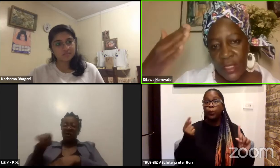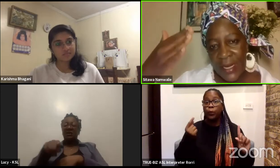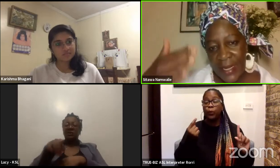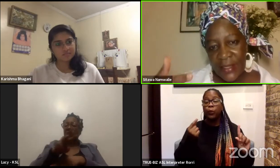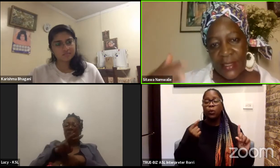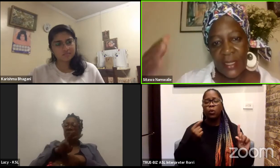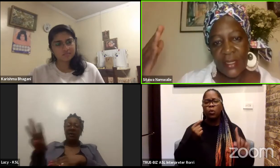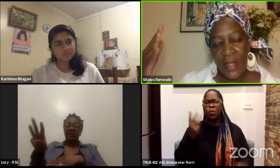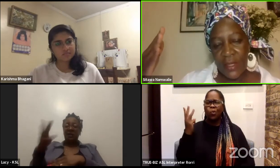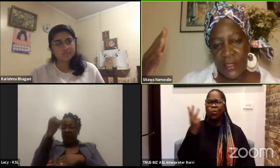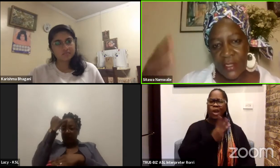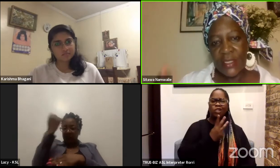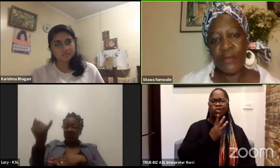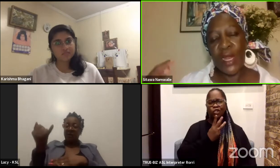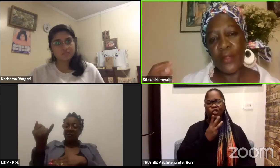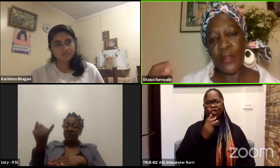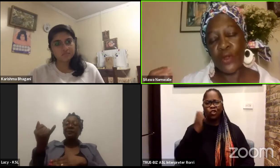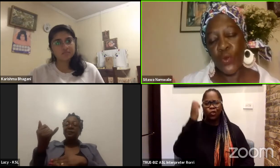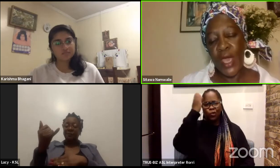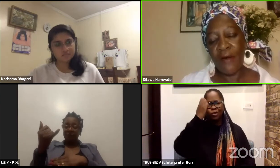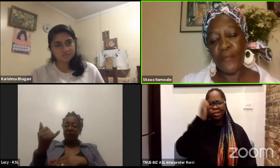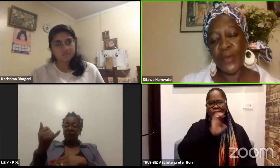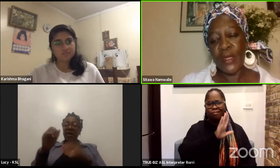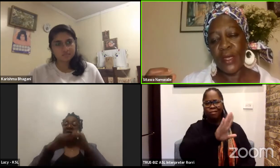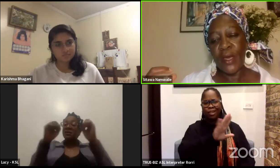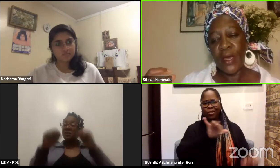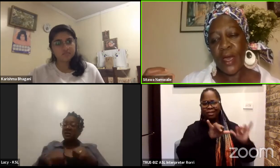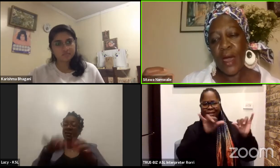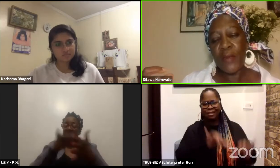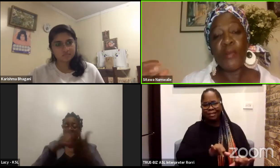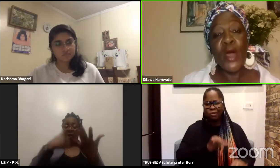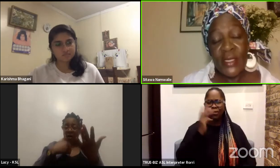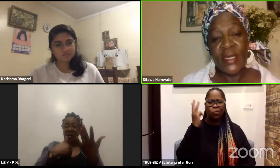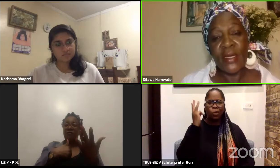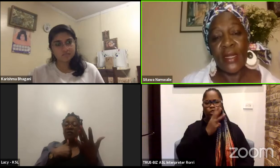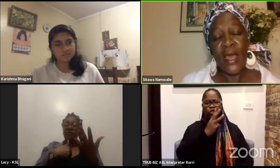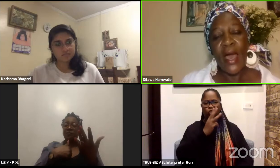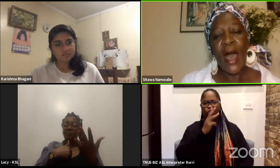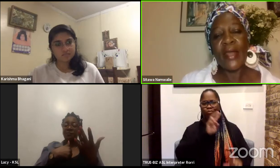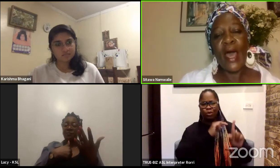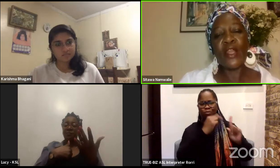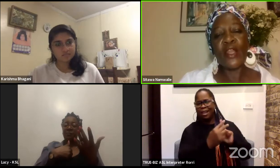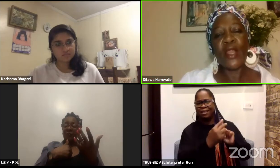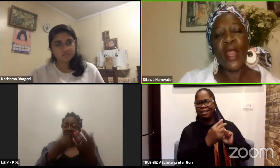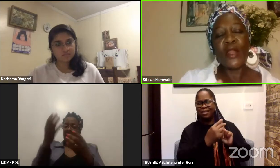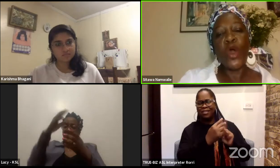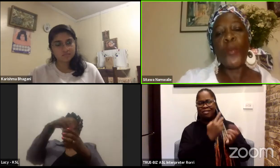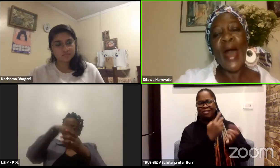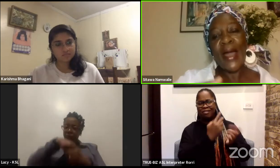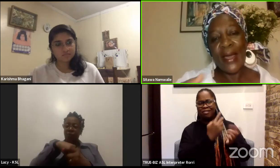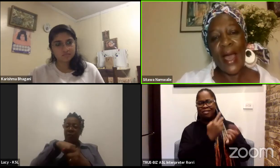these lenses and the system that we have been immersed in and go back.